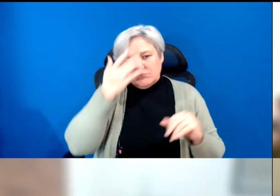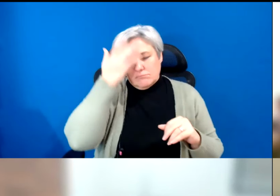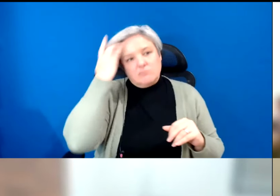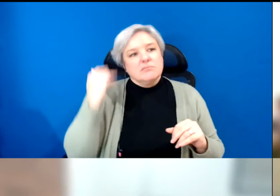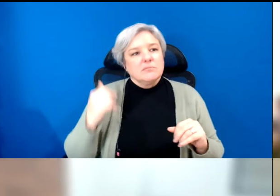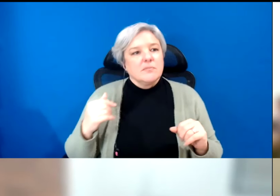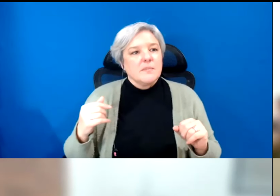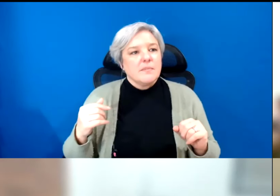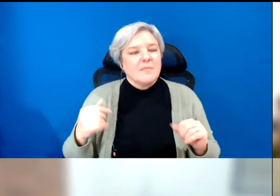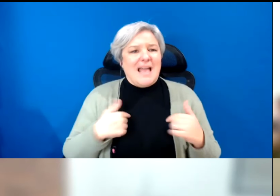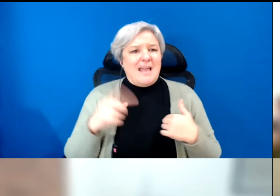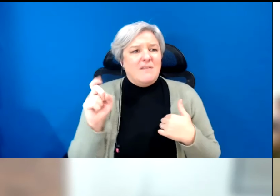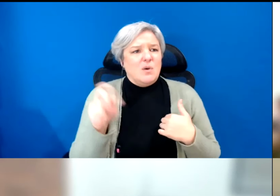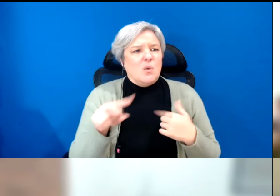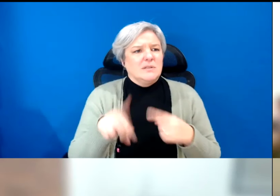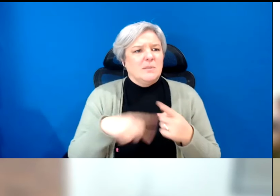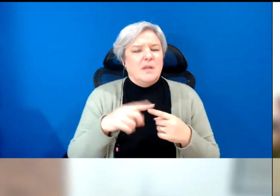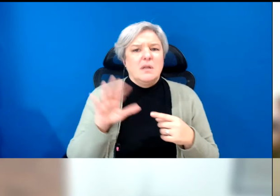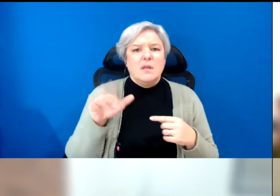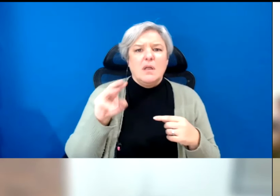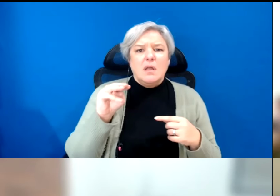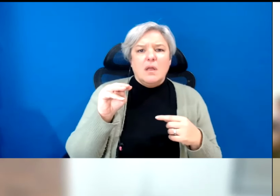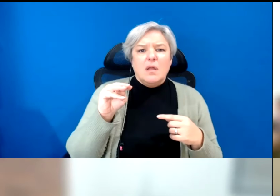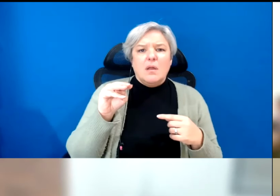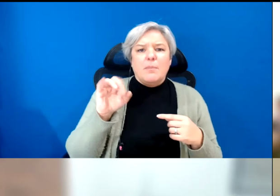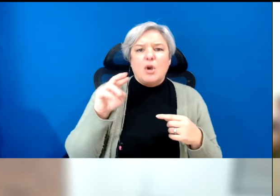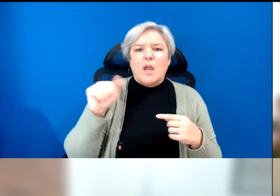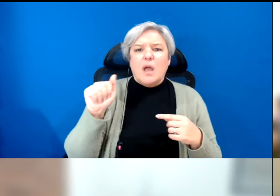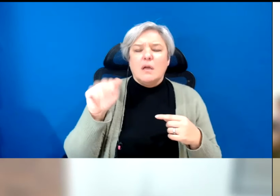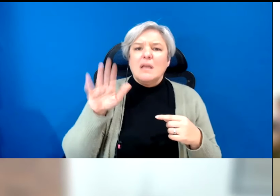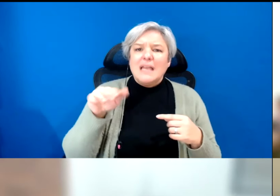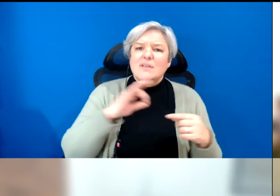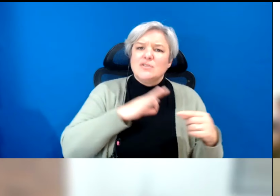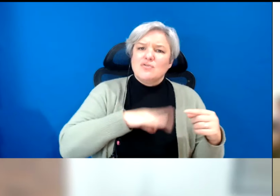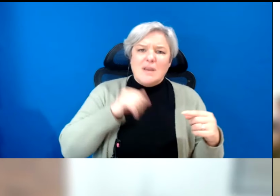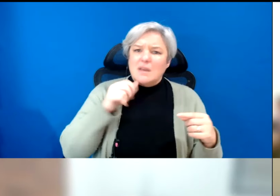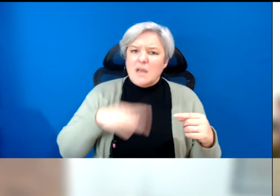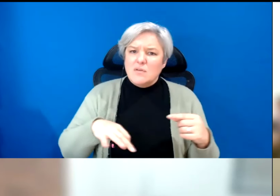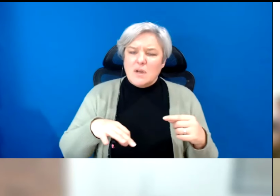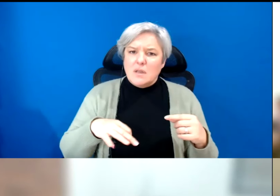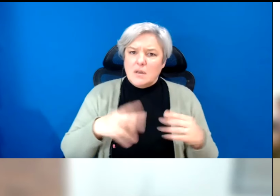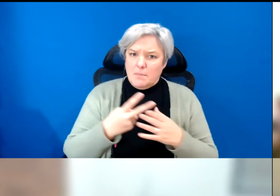I have a question about that. If the class is credit, no credit and they're cross listed are both classes credit, no credit?